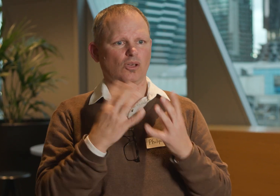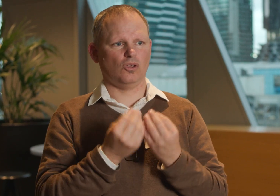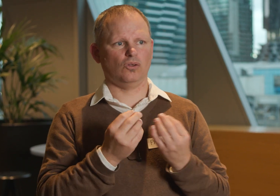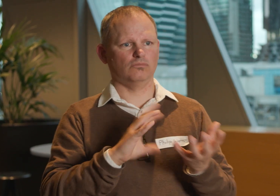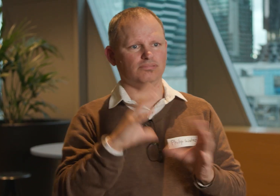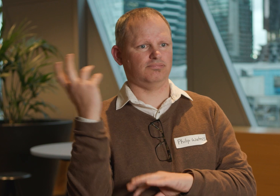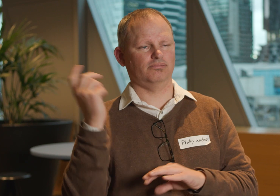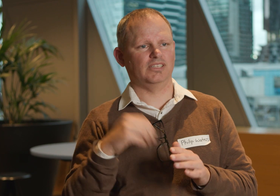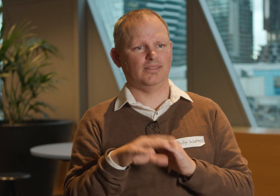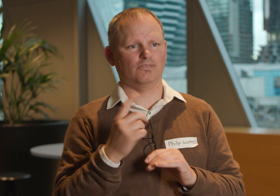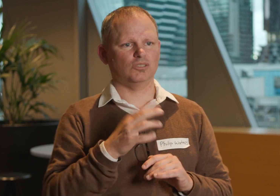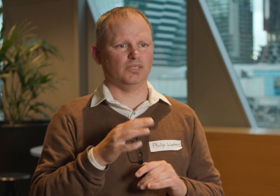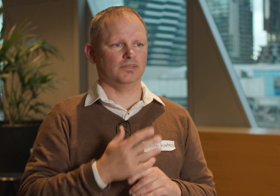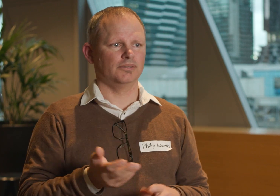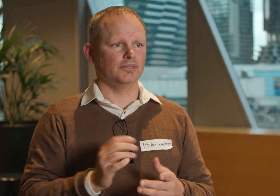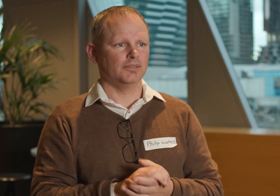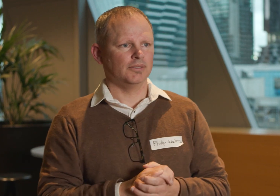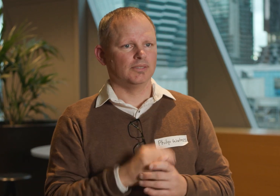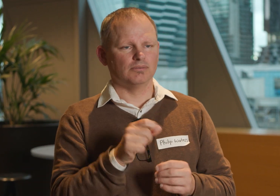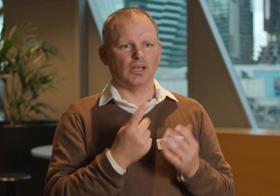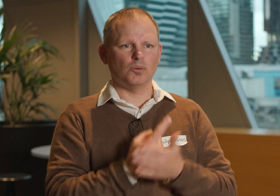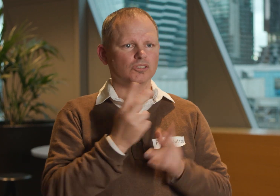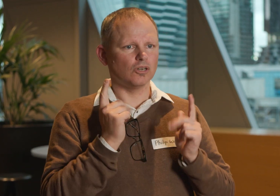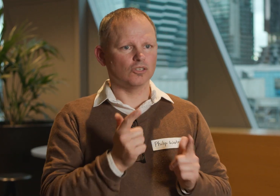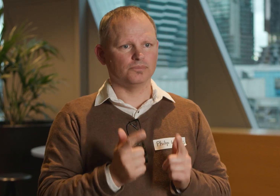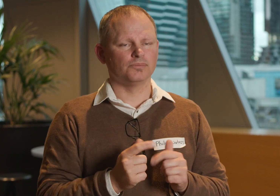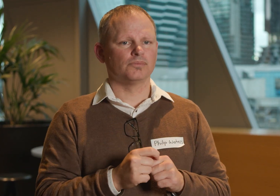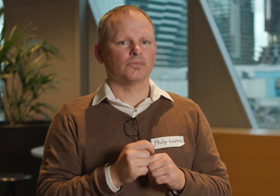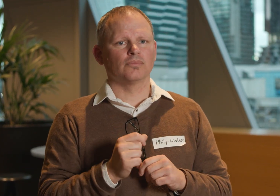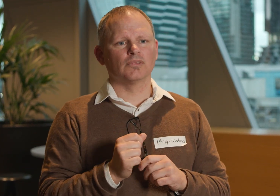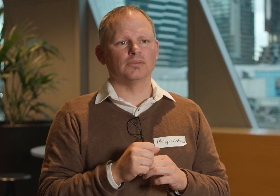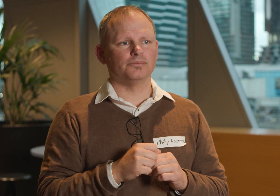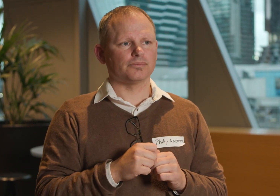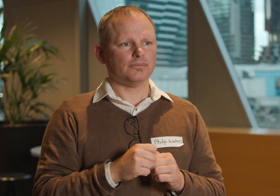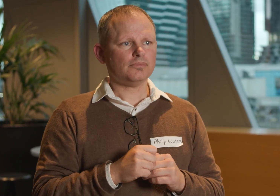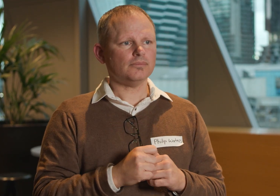the person is involved in the situation rather than it going to such an extreme as the case that